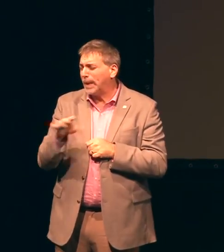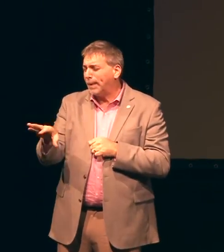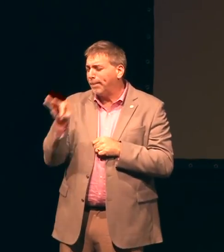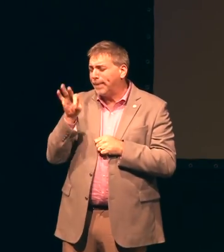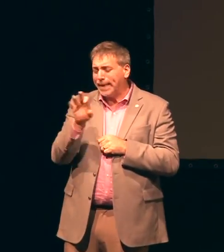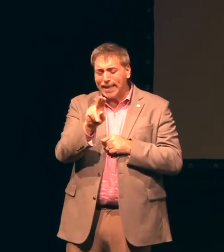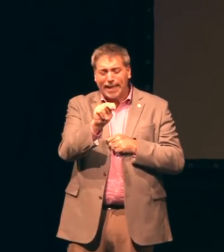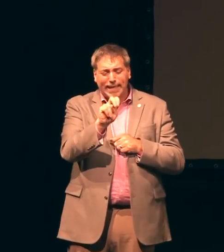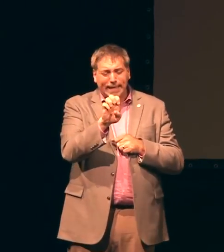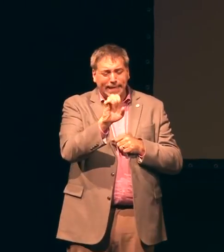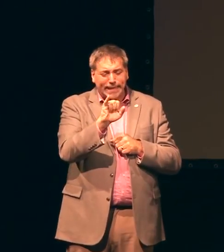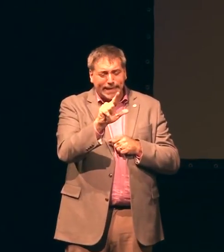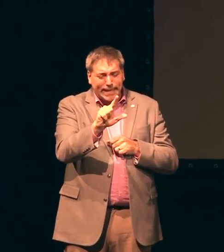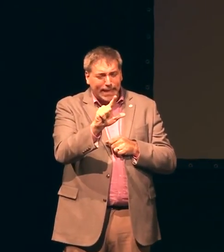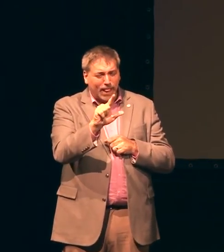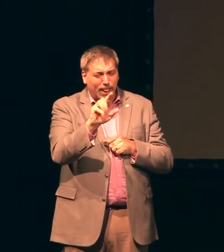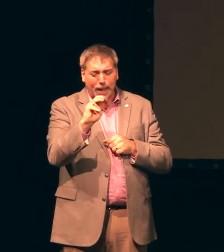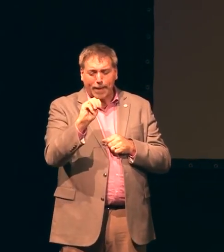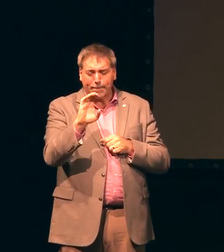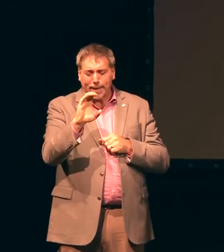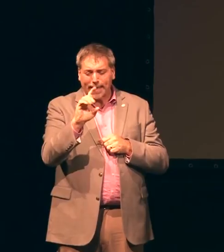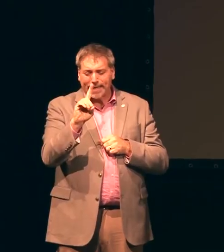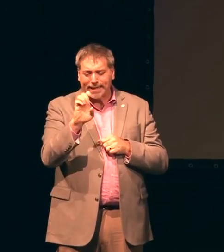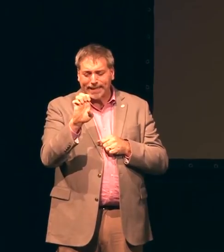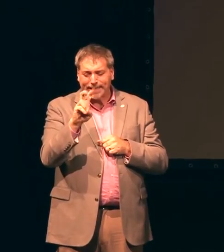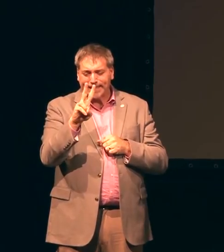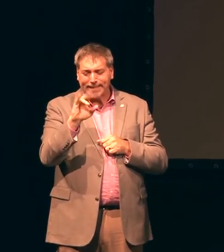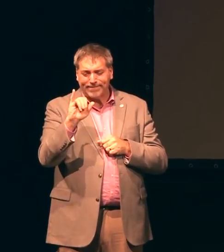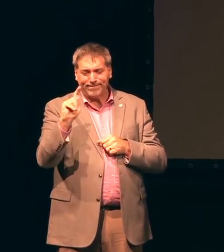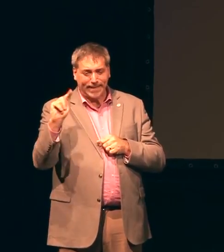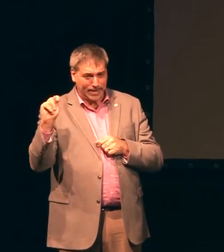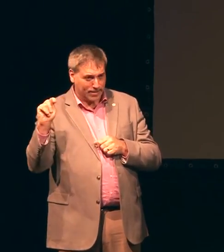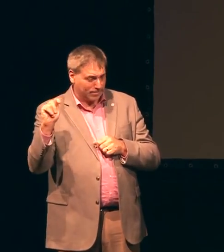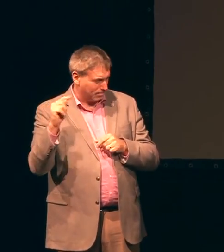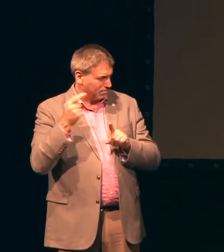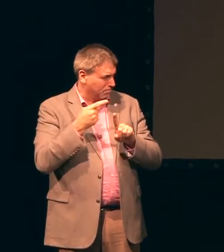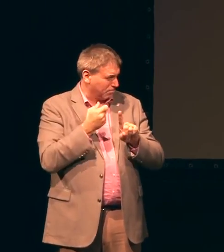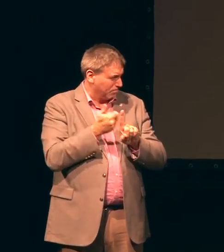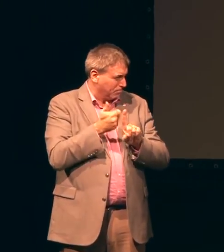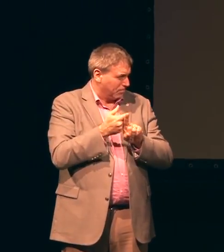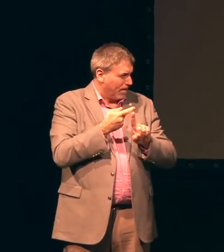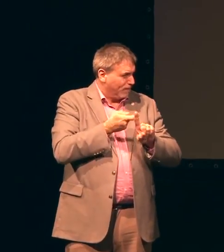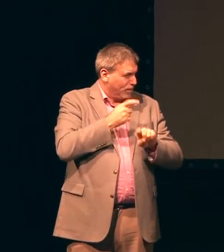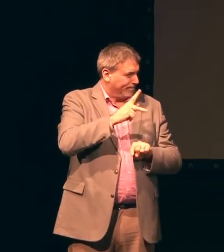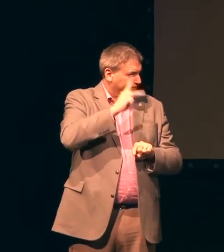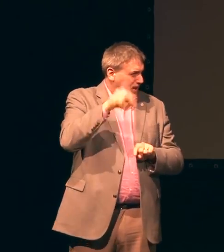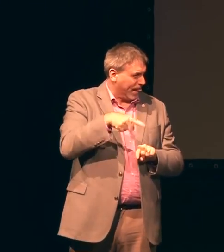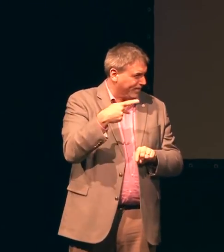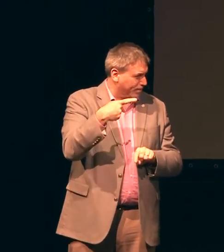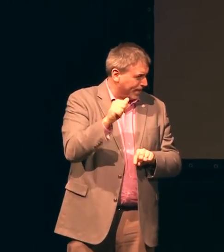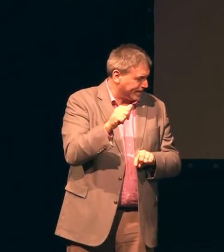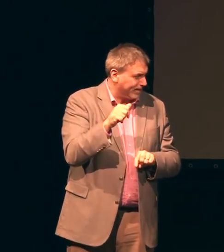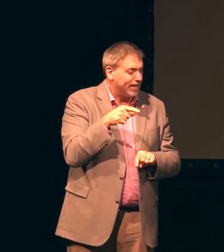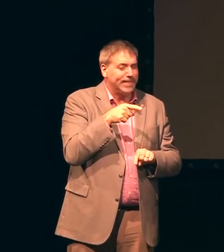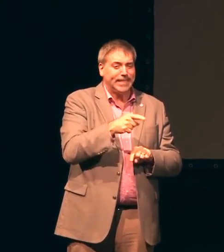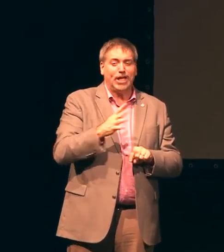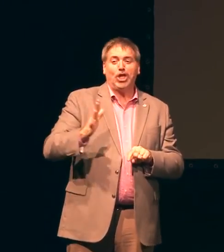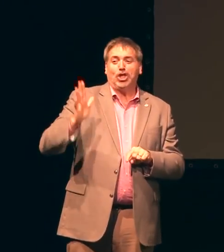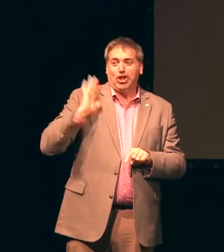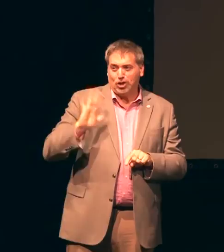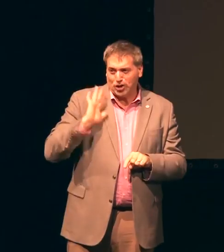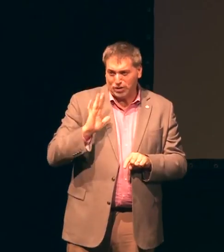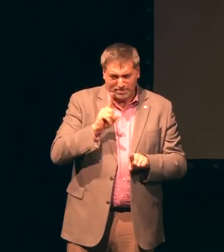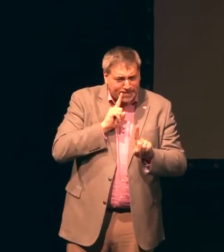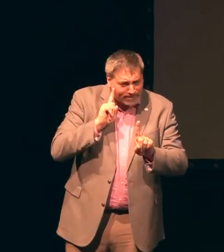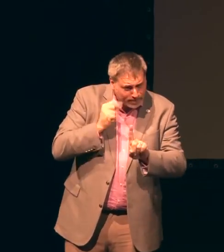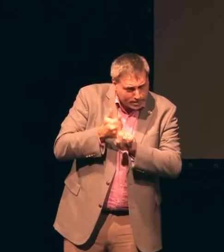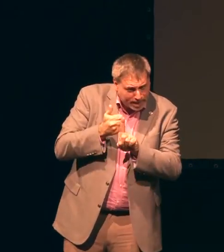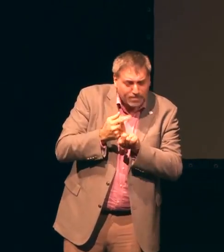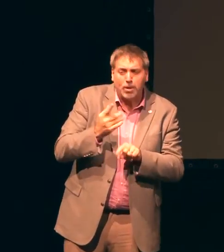preparedness. And we chose Neil McDevit (sounds like) from Philadelphia Pennsylvania,